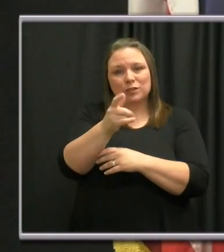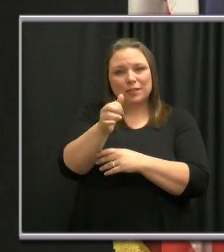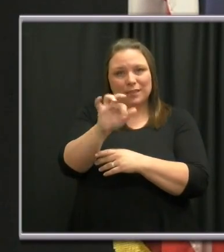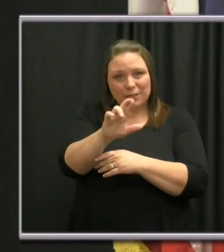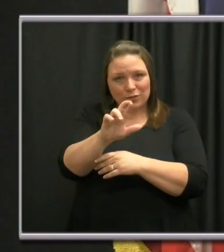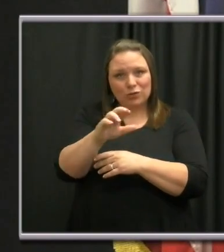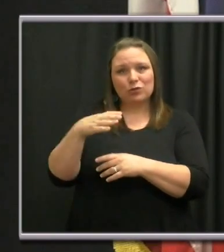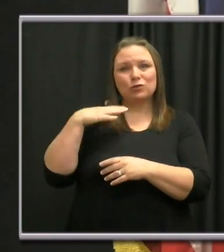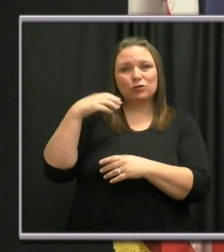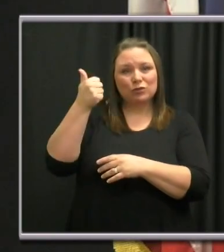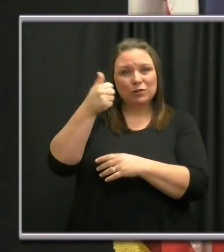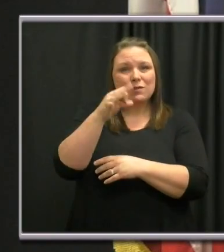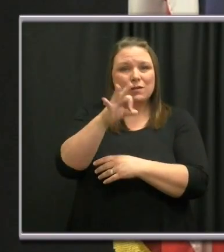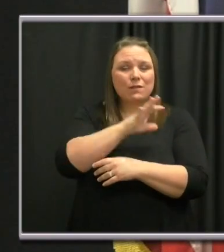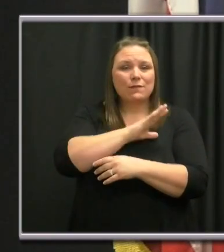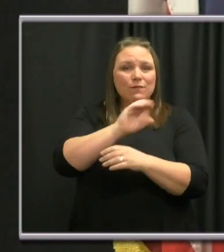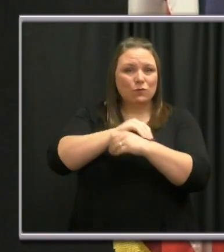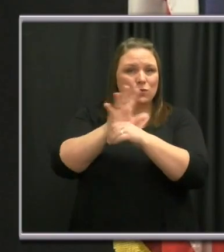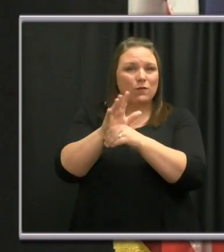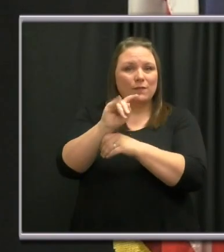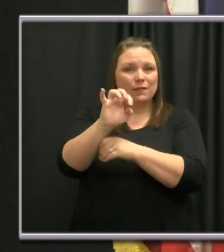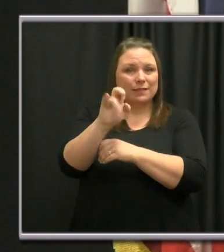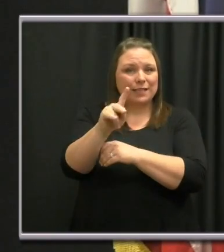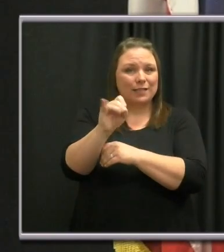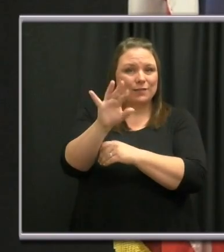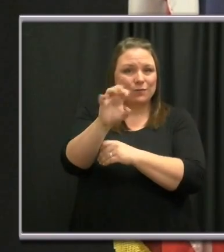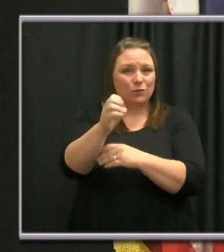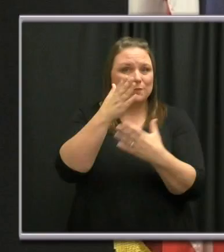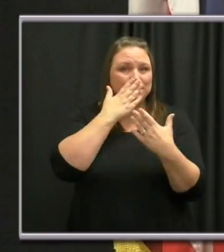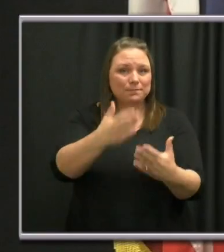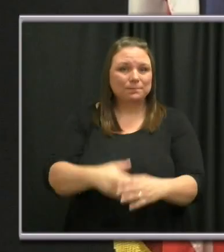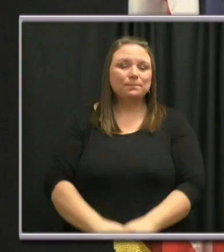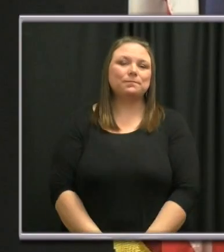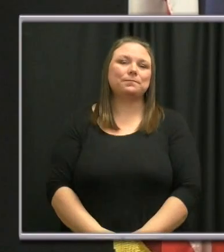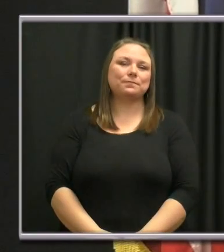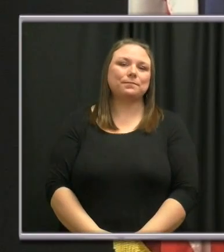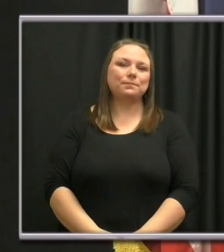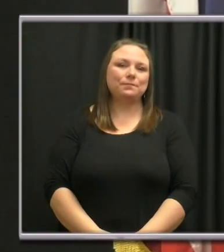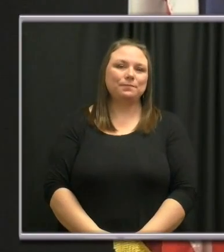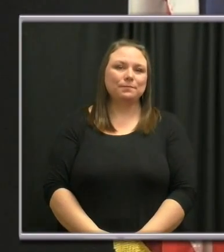WITH THAT I'LL TURN IT OVER TO DR OUT SURE HANGER CHAIR OF THE